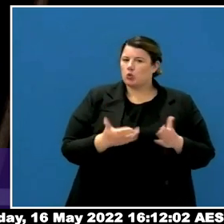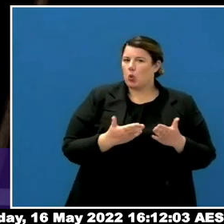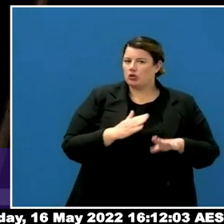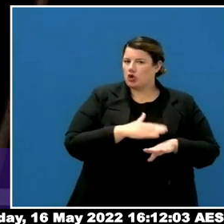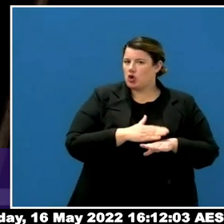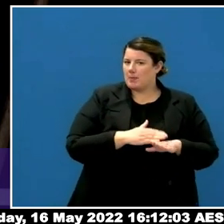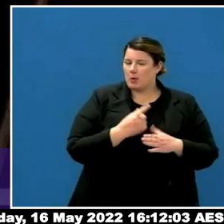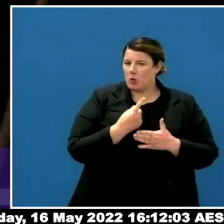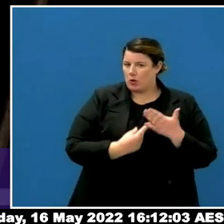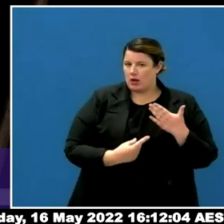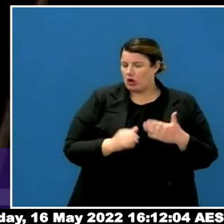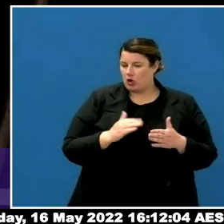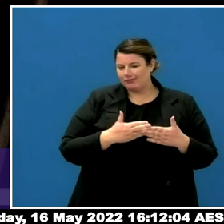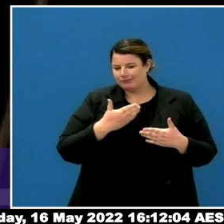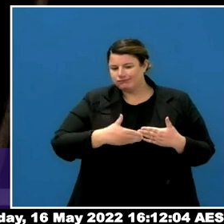concentration is not very good.